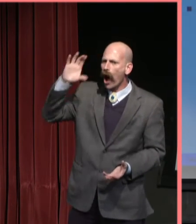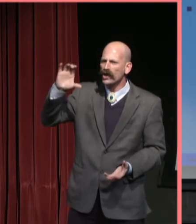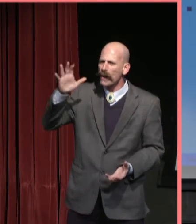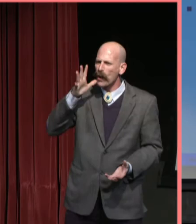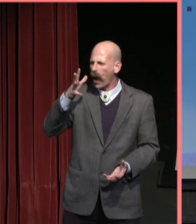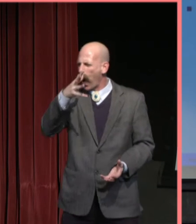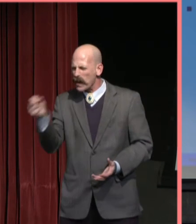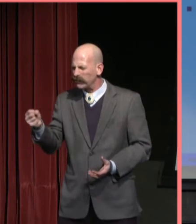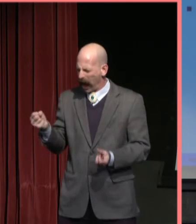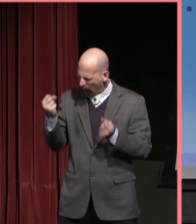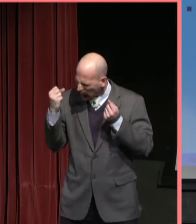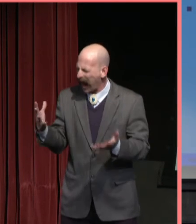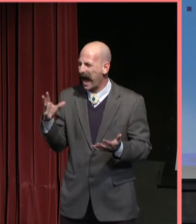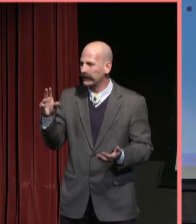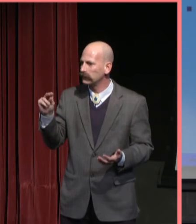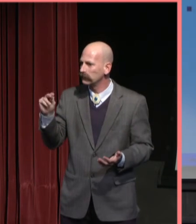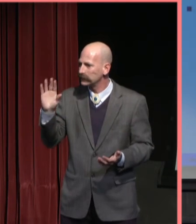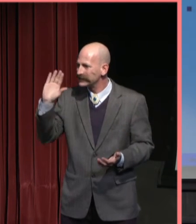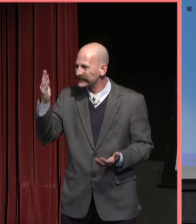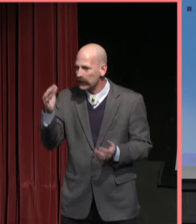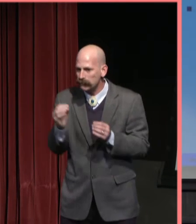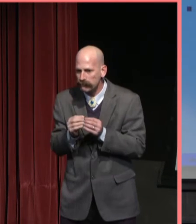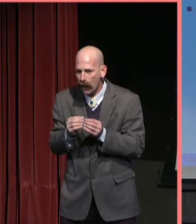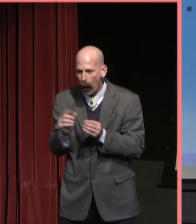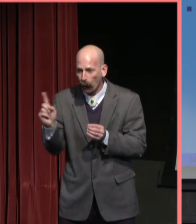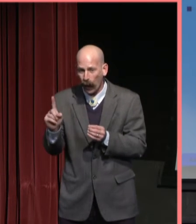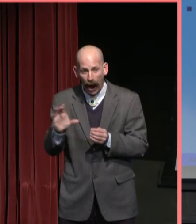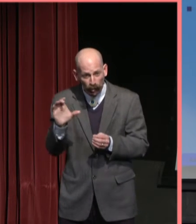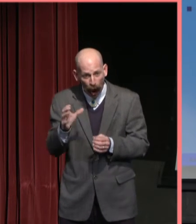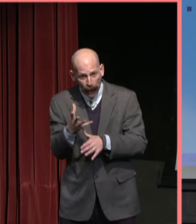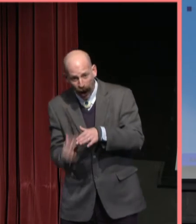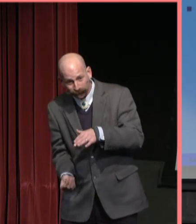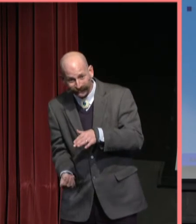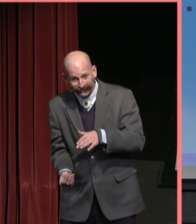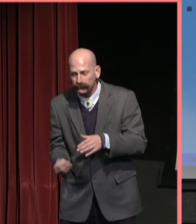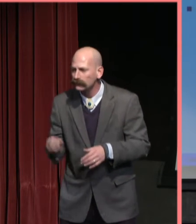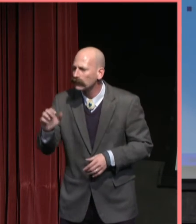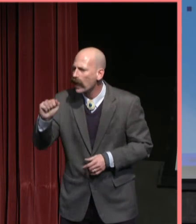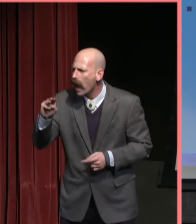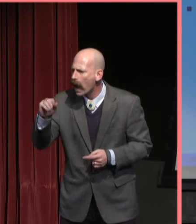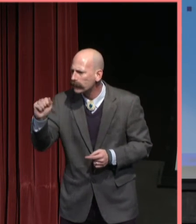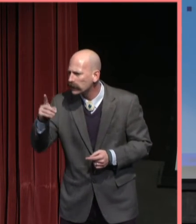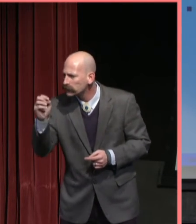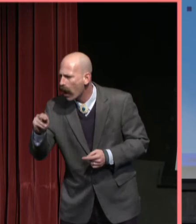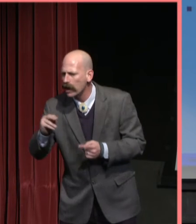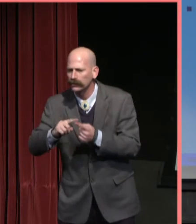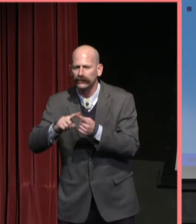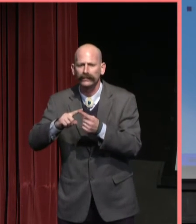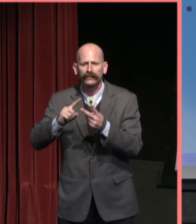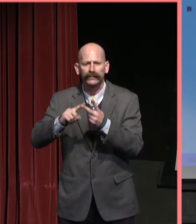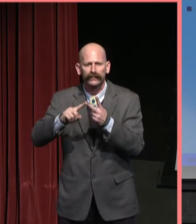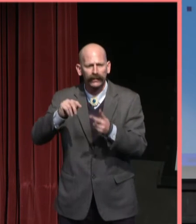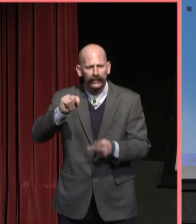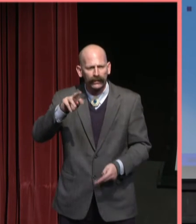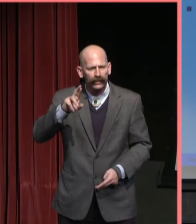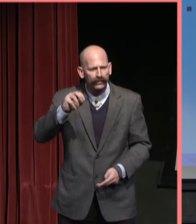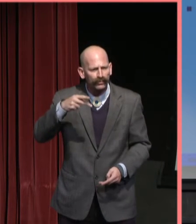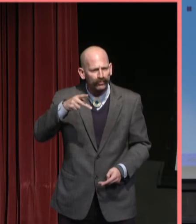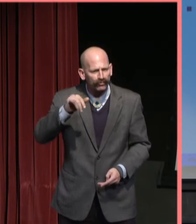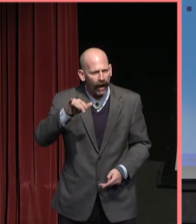It turns out that more of that carbon sync is in the tropics and the Amazon than we realized before. And we figured that out by making measurements